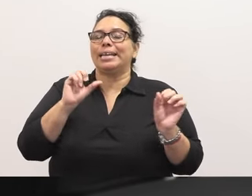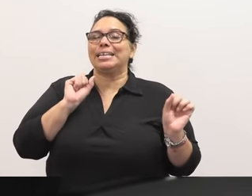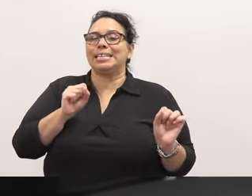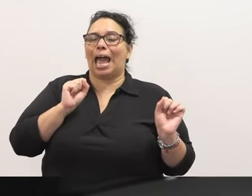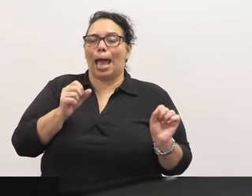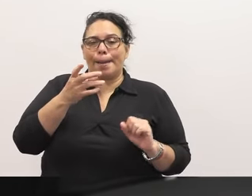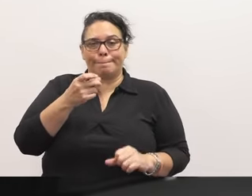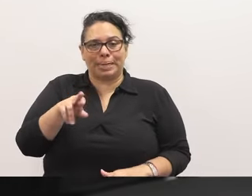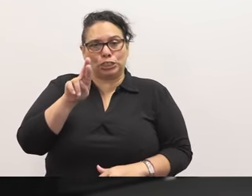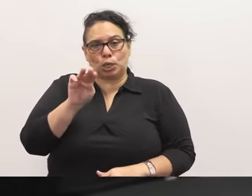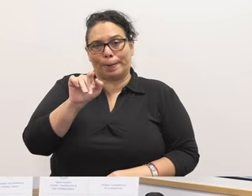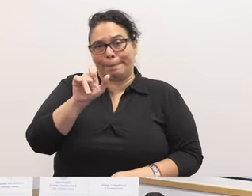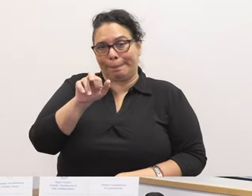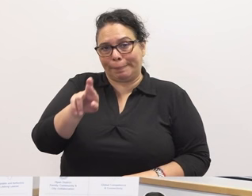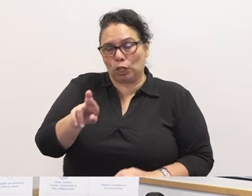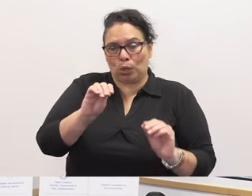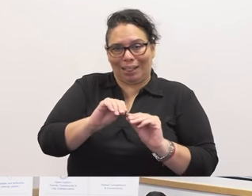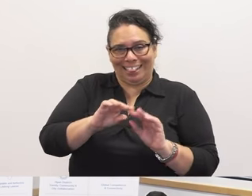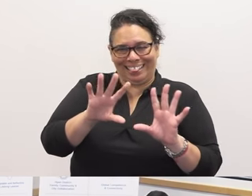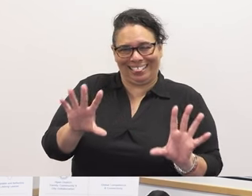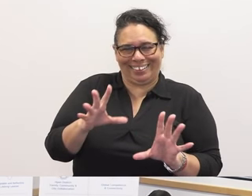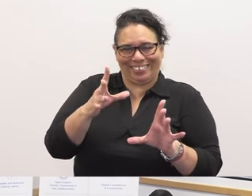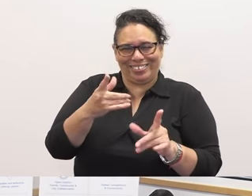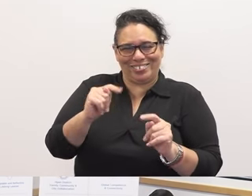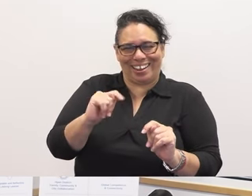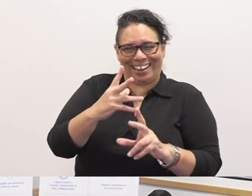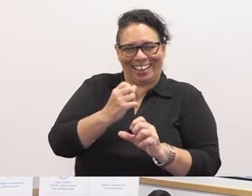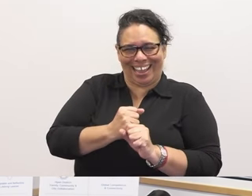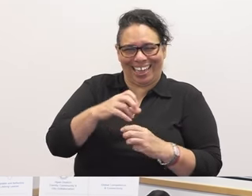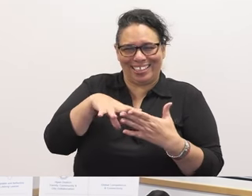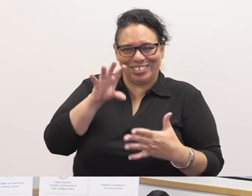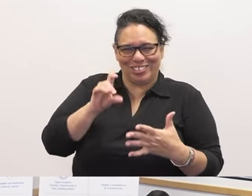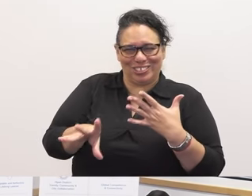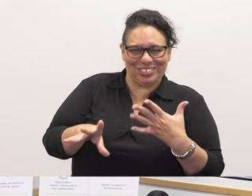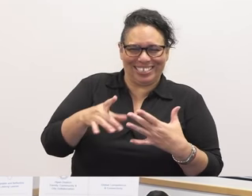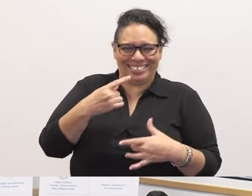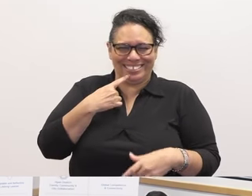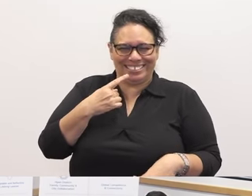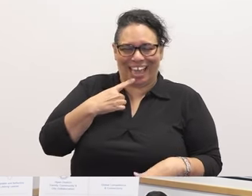Yeah, and Mr. Miller was clearly trying to get our students this morning to say, "Math was my hardest subject."